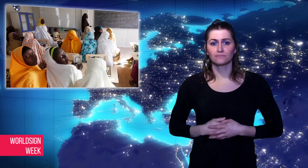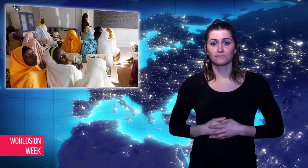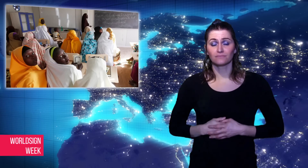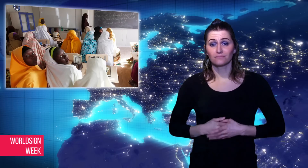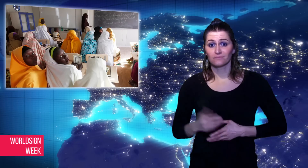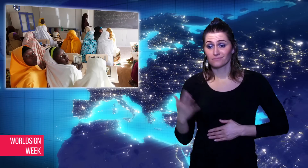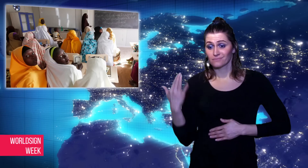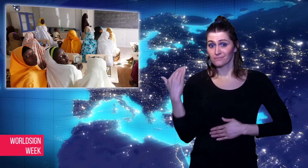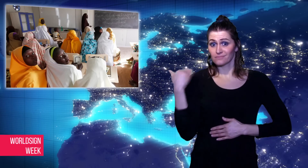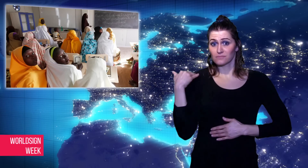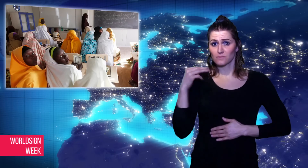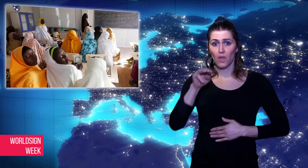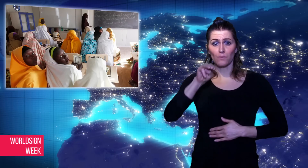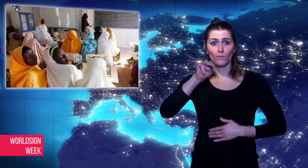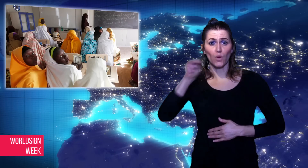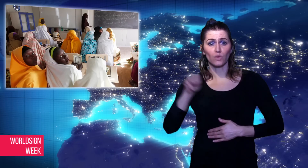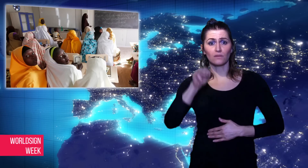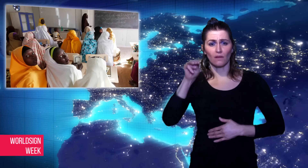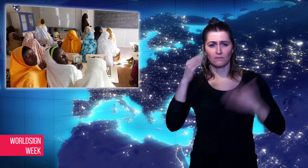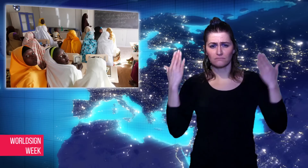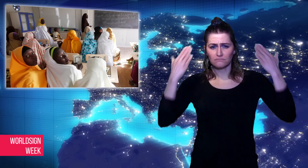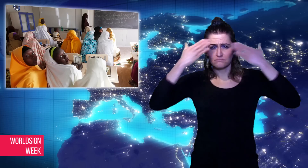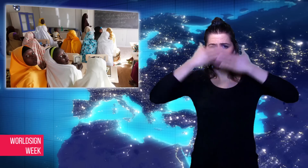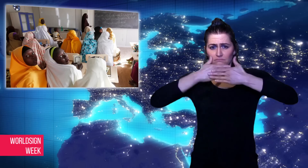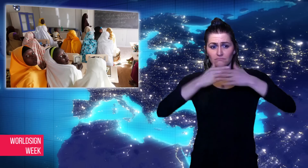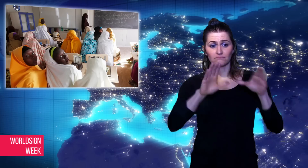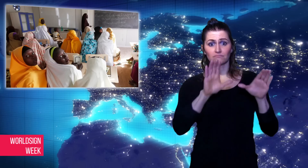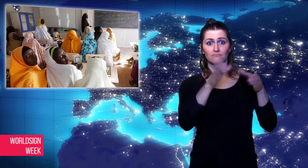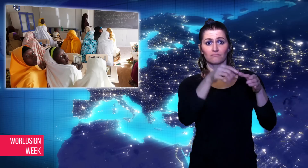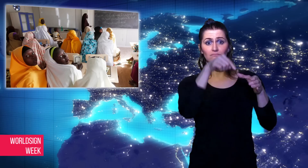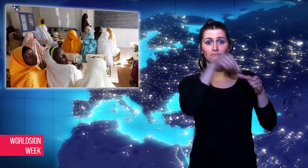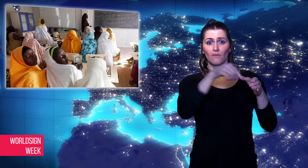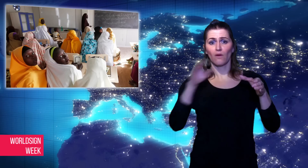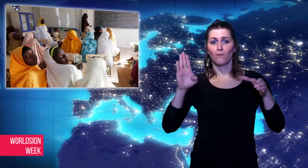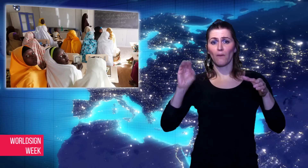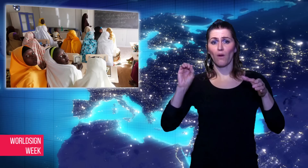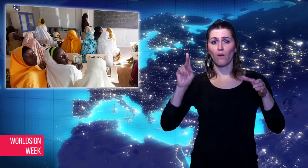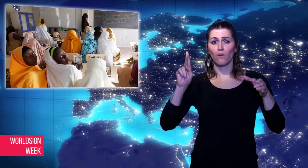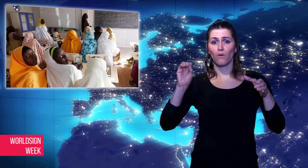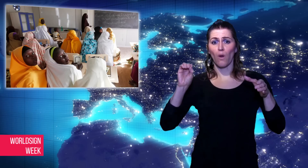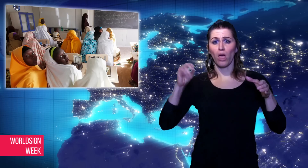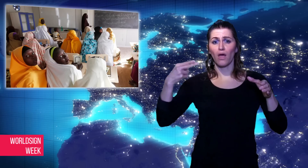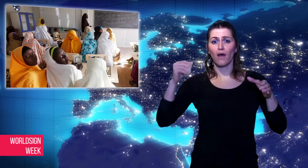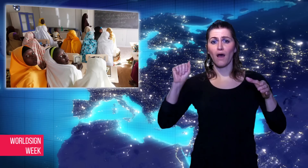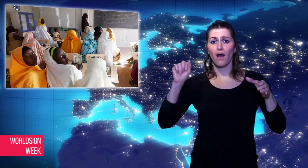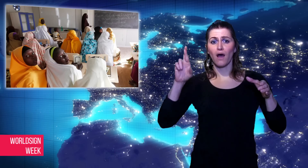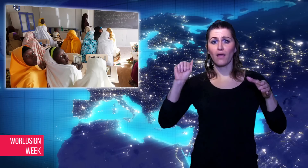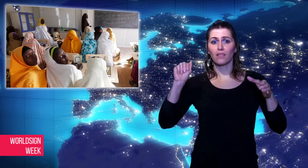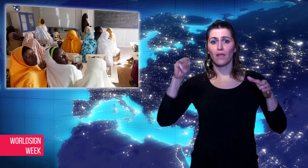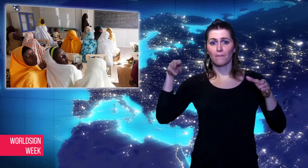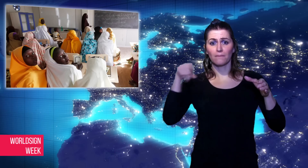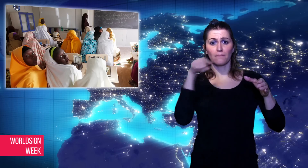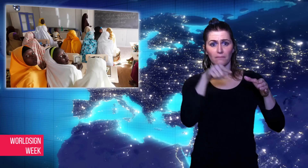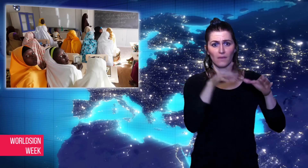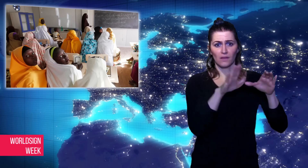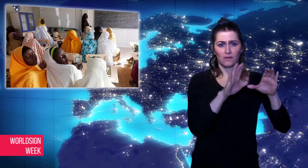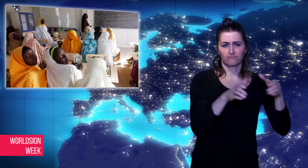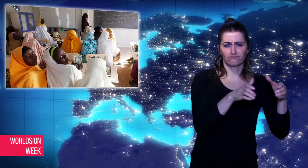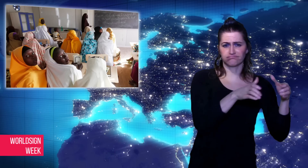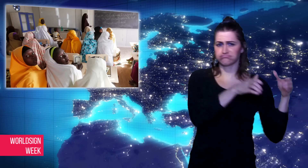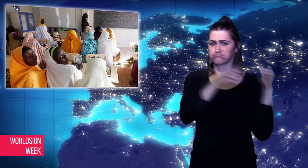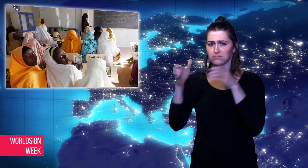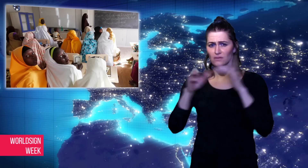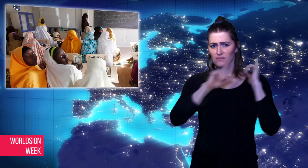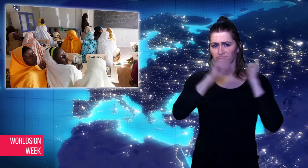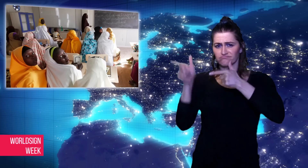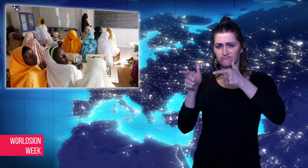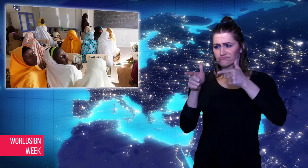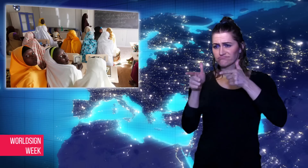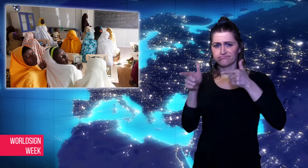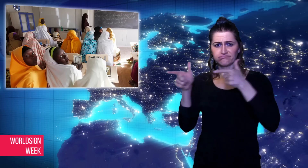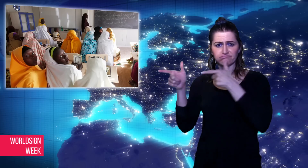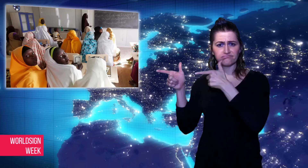last Monday evening. That night, the Boko